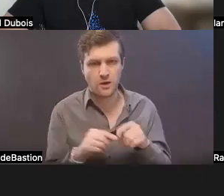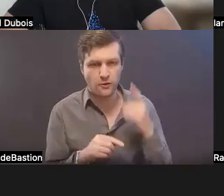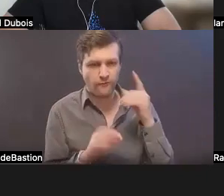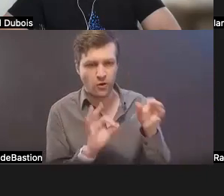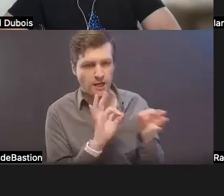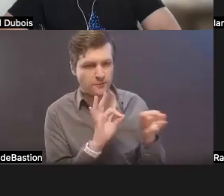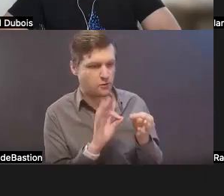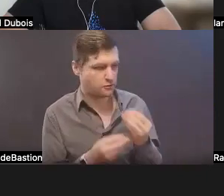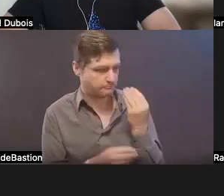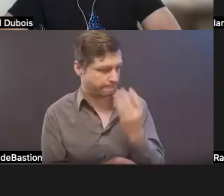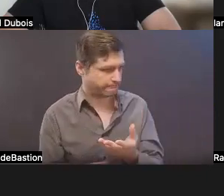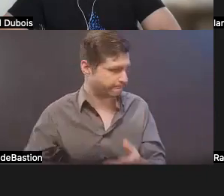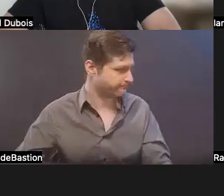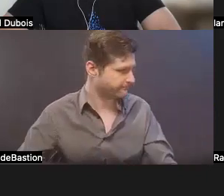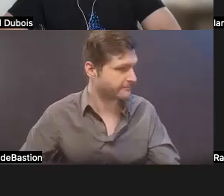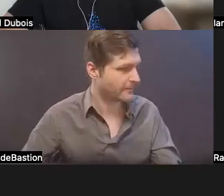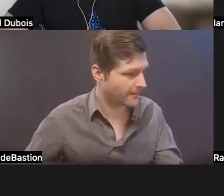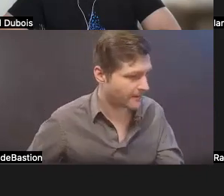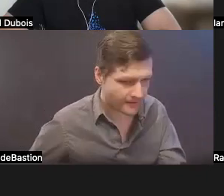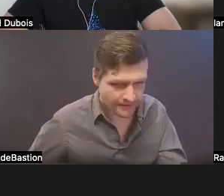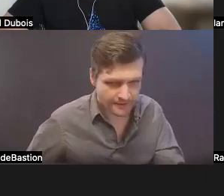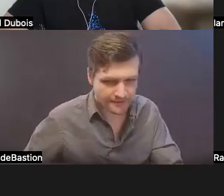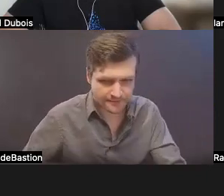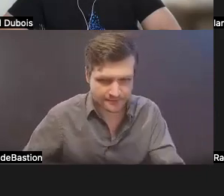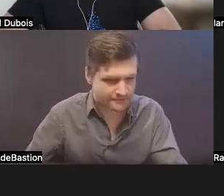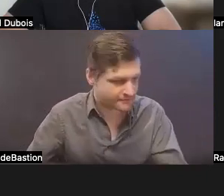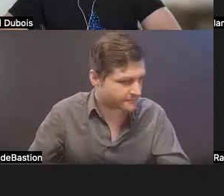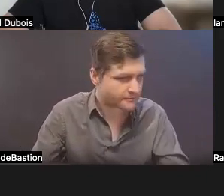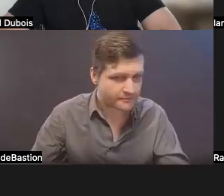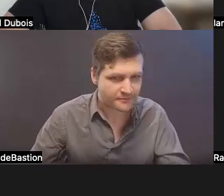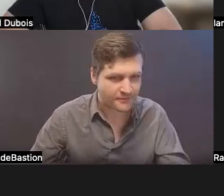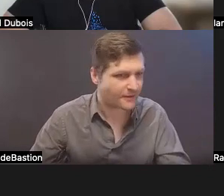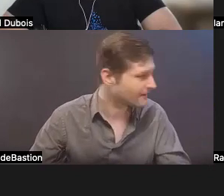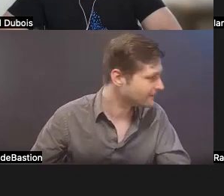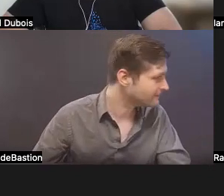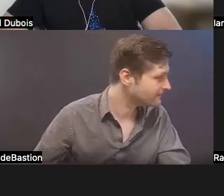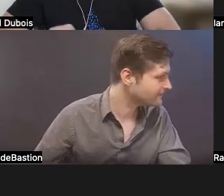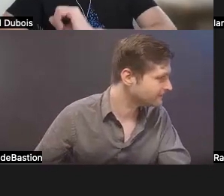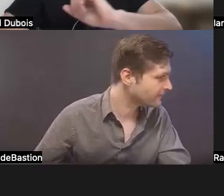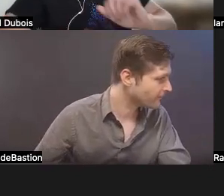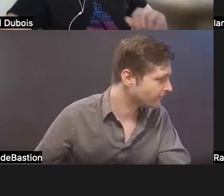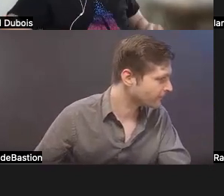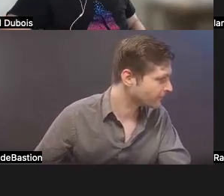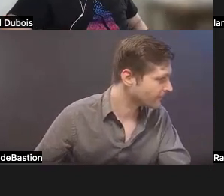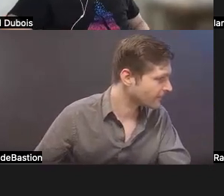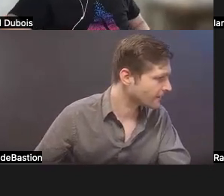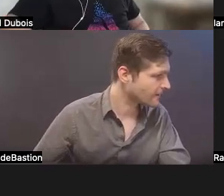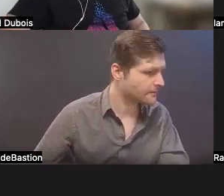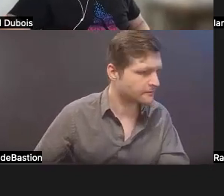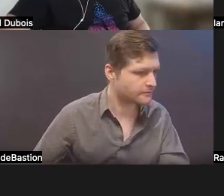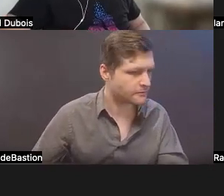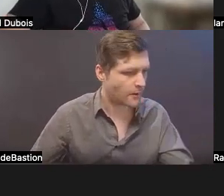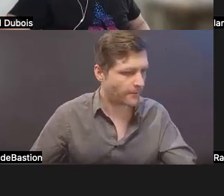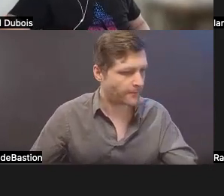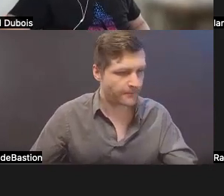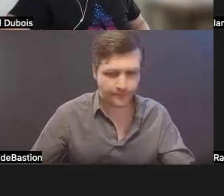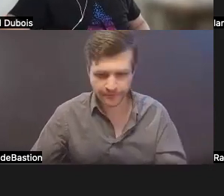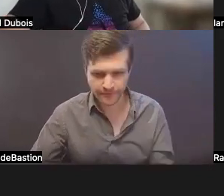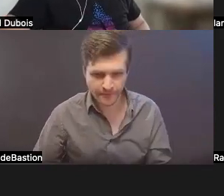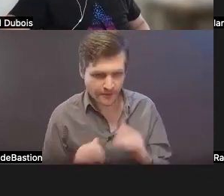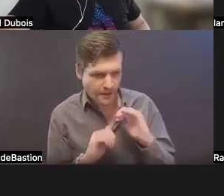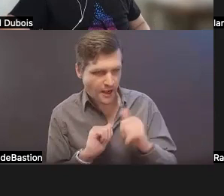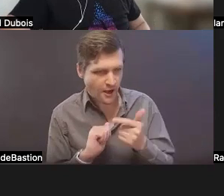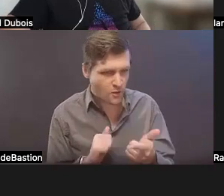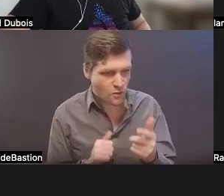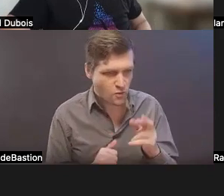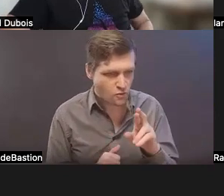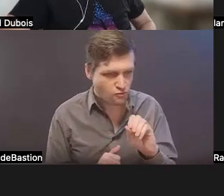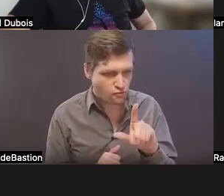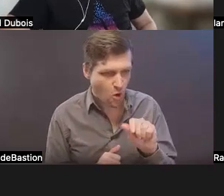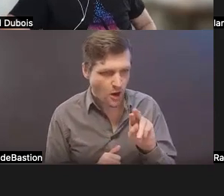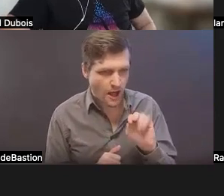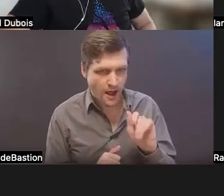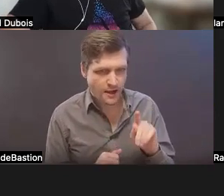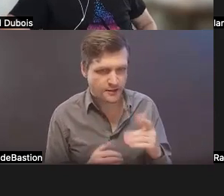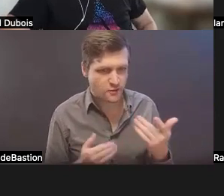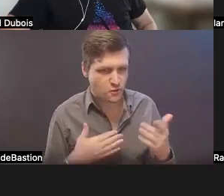I have separate screens for captioning just to let you know I am looking back and forth.